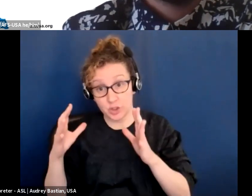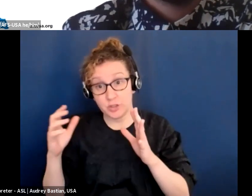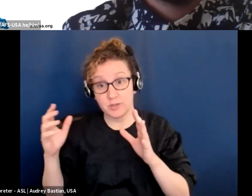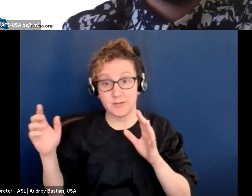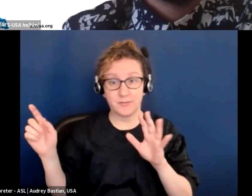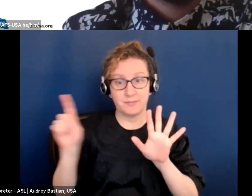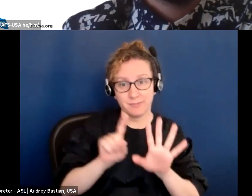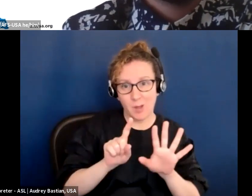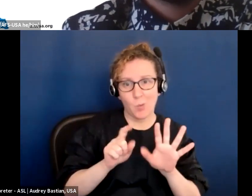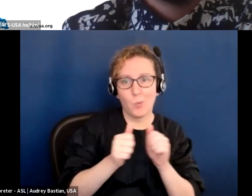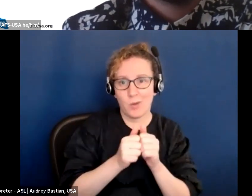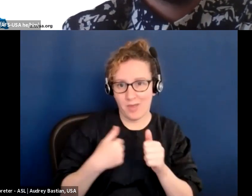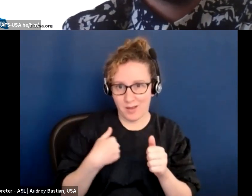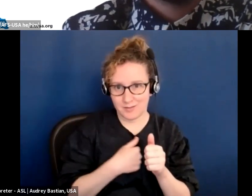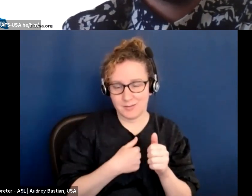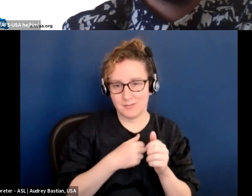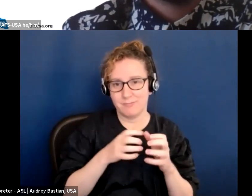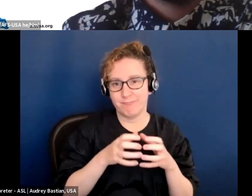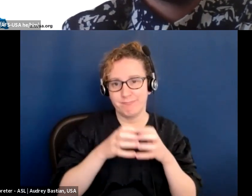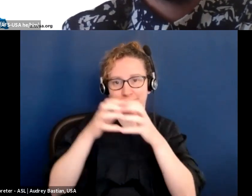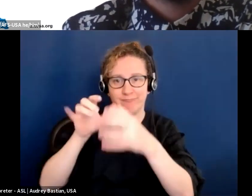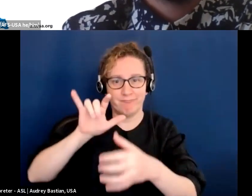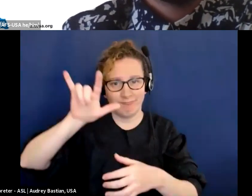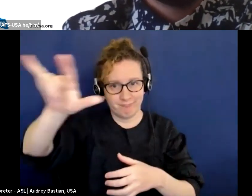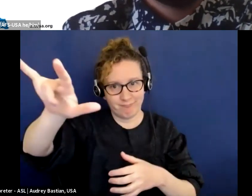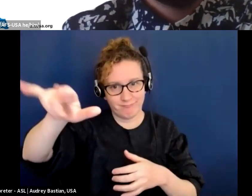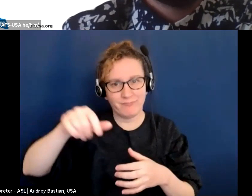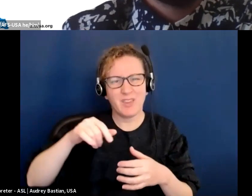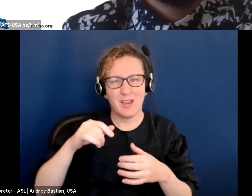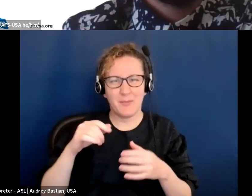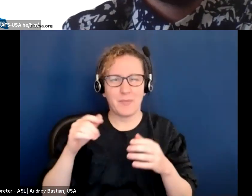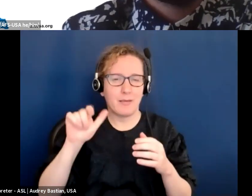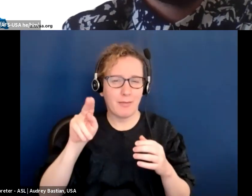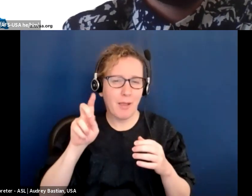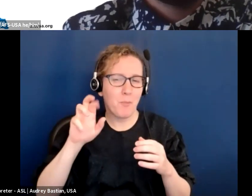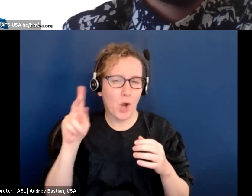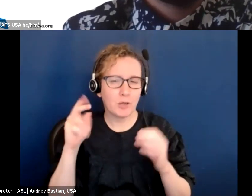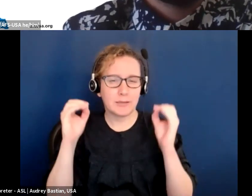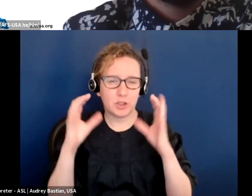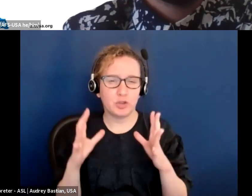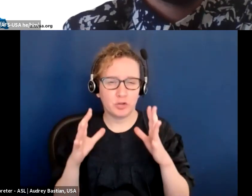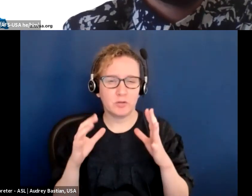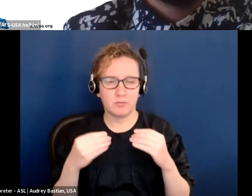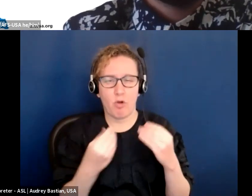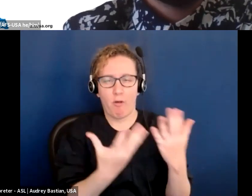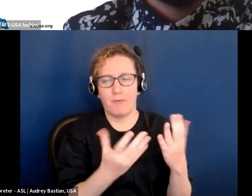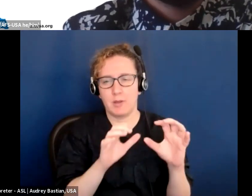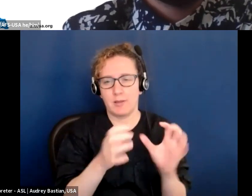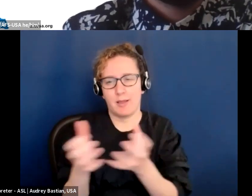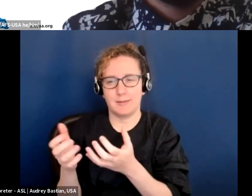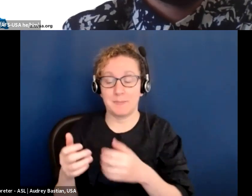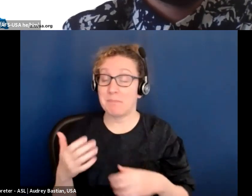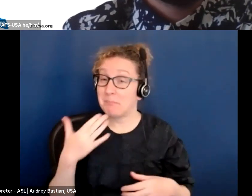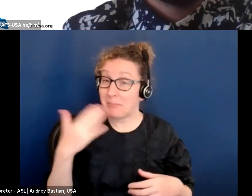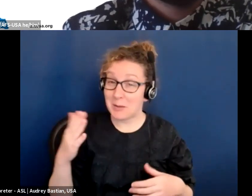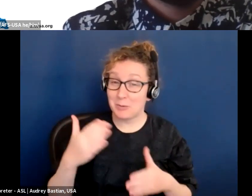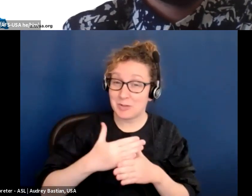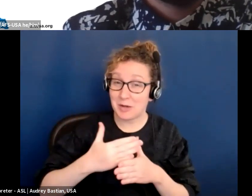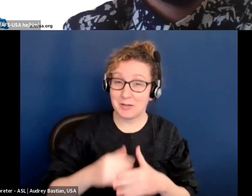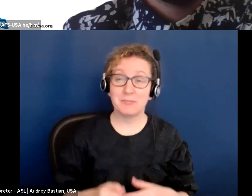offered classes from Landmark teachers. >> MONICA MALHOTRA: Thank you for sharing.